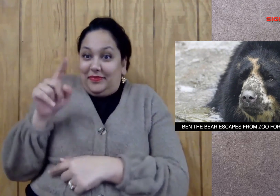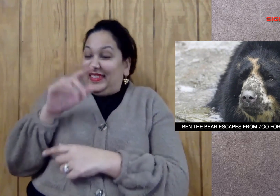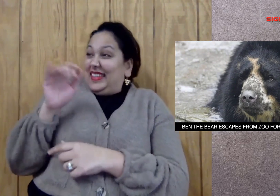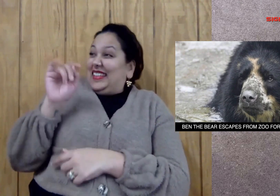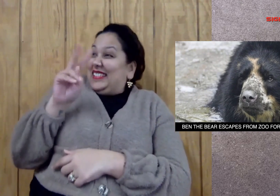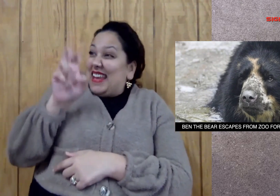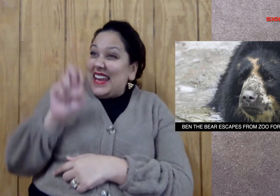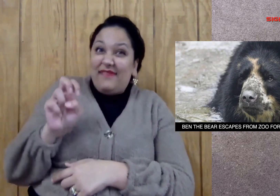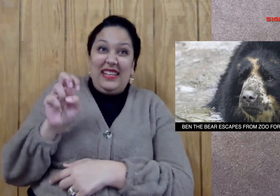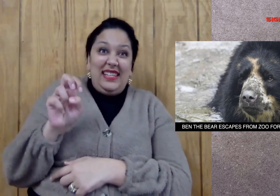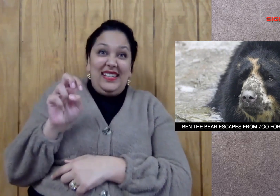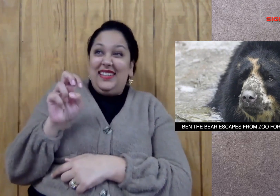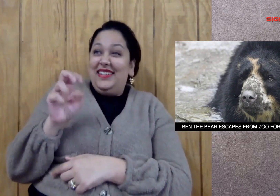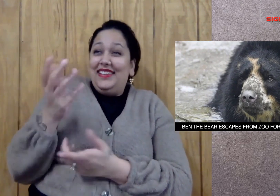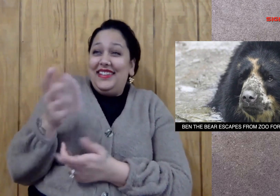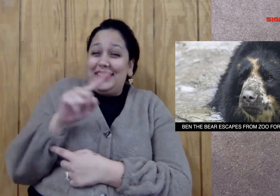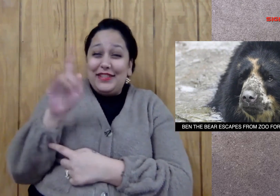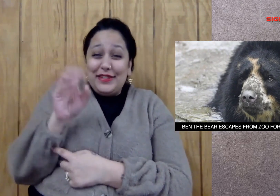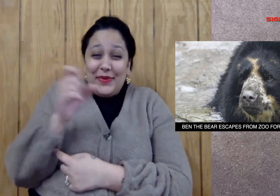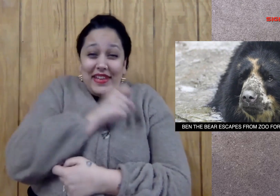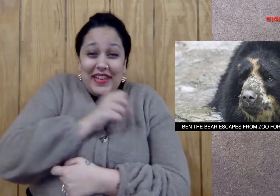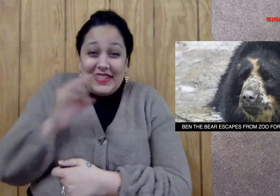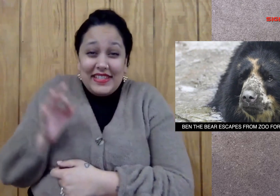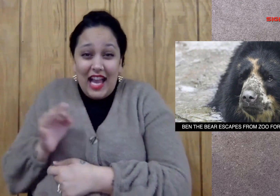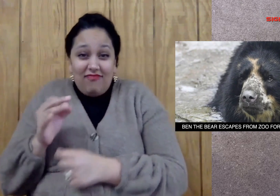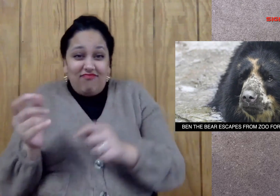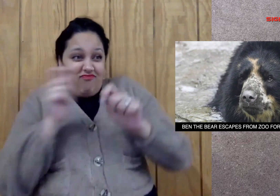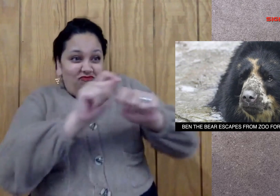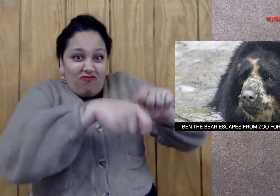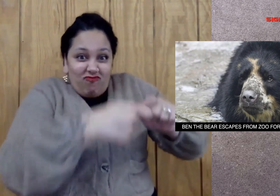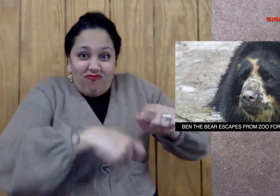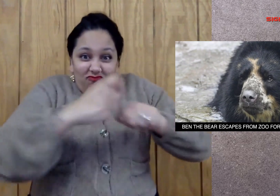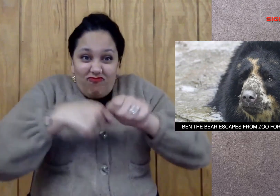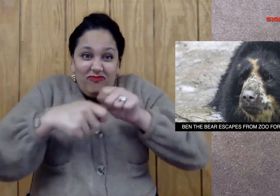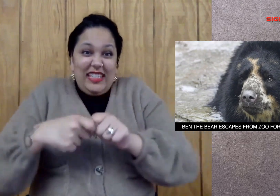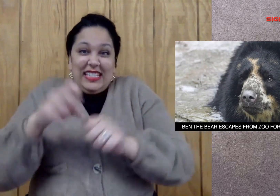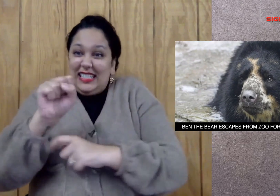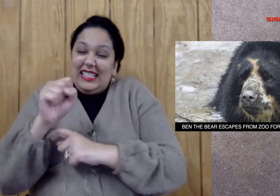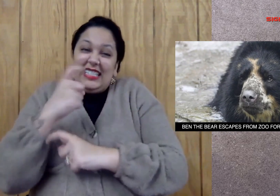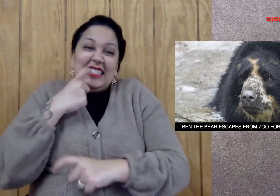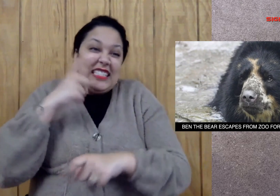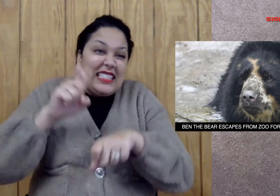despite Zeus staff installing reinforced steel clips